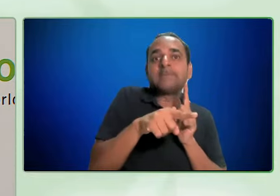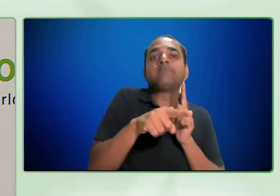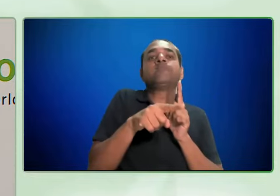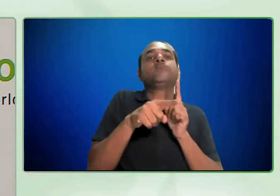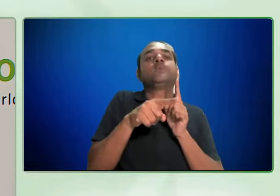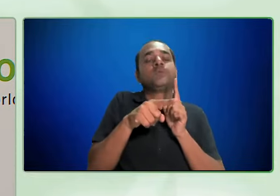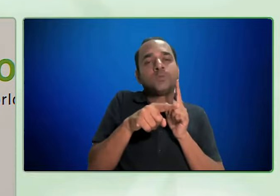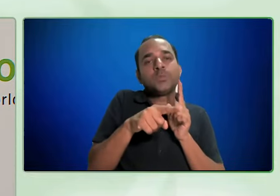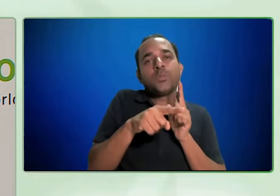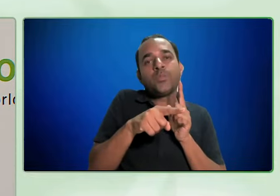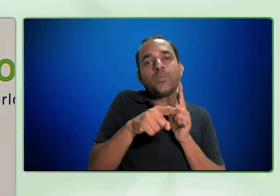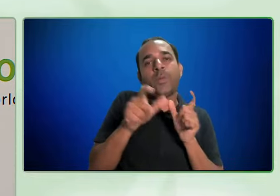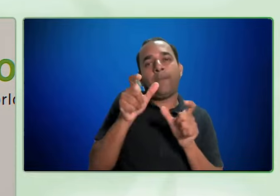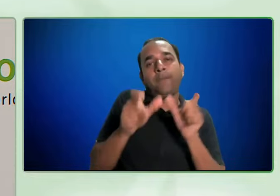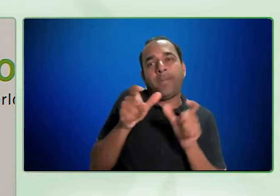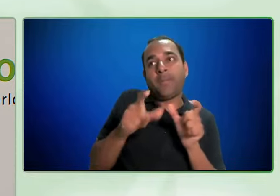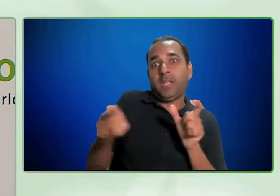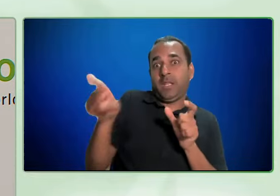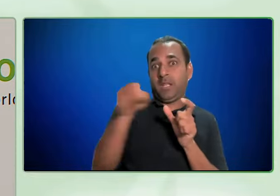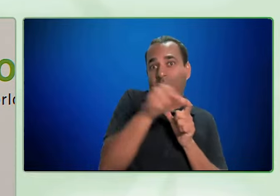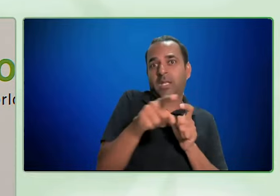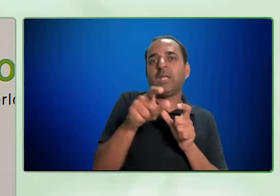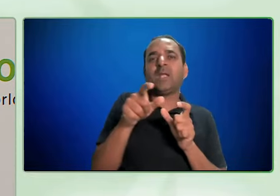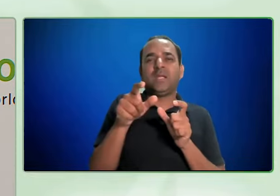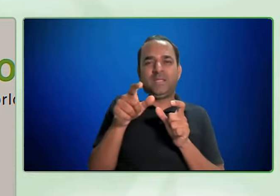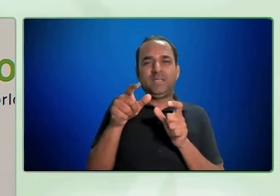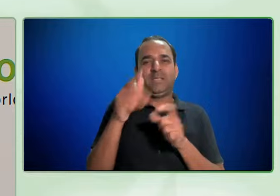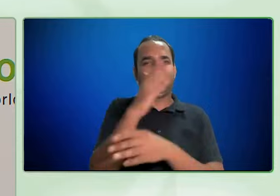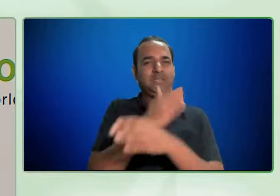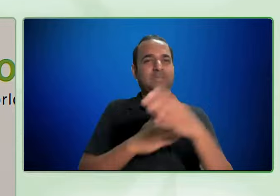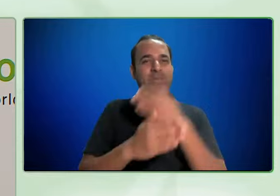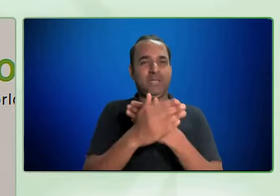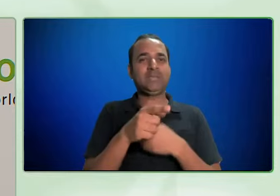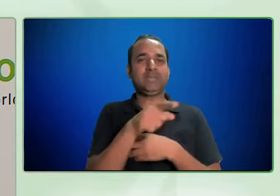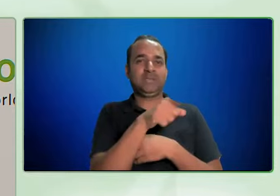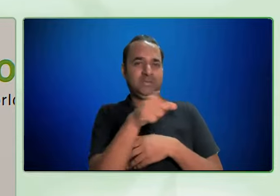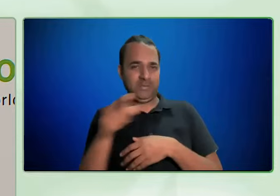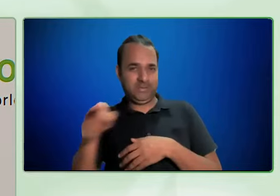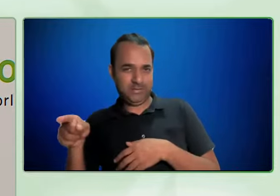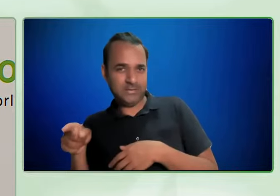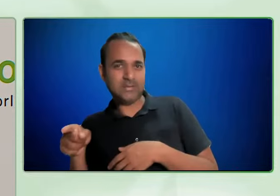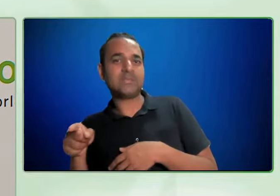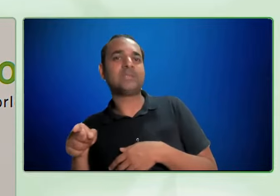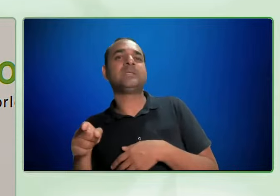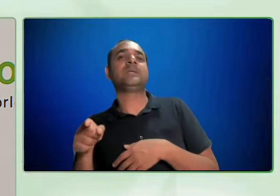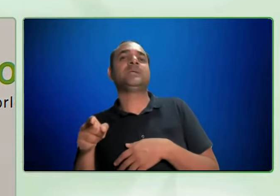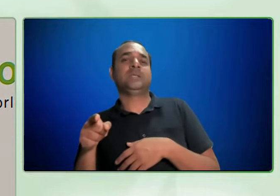academic excellence, PhD, tenure track, professorship,